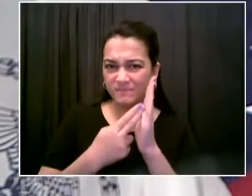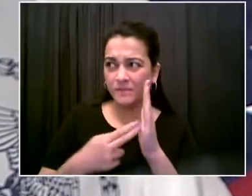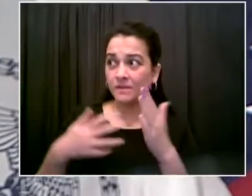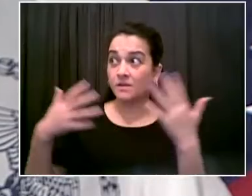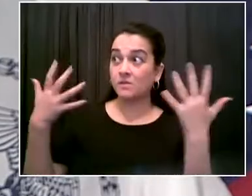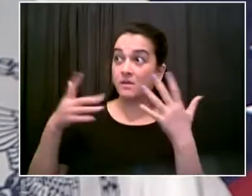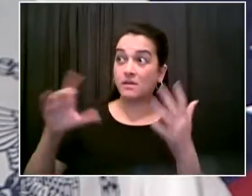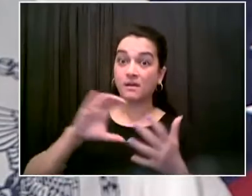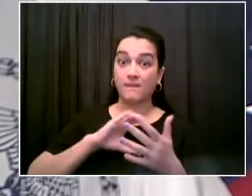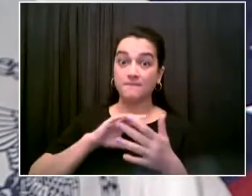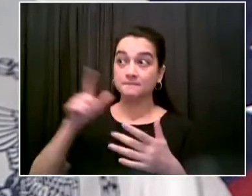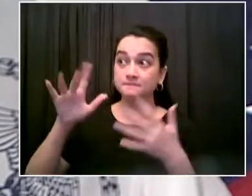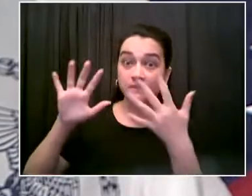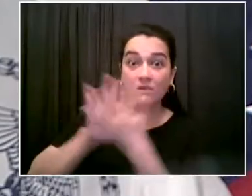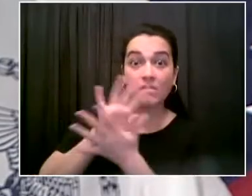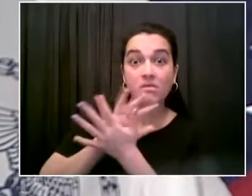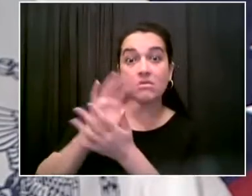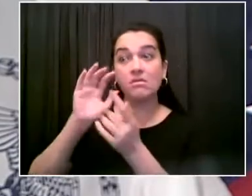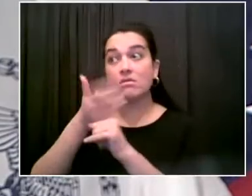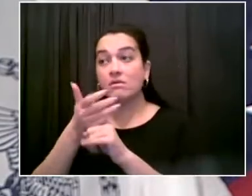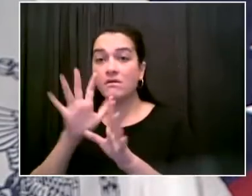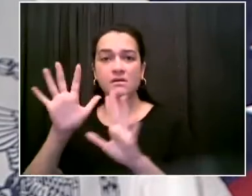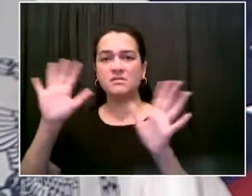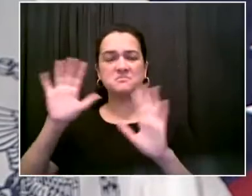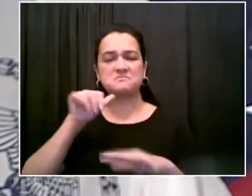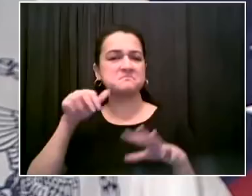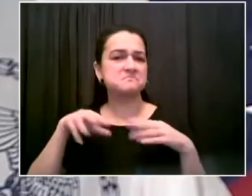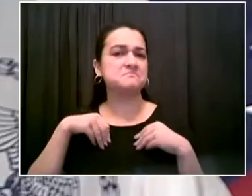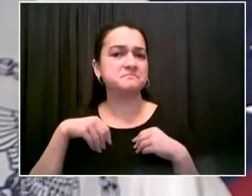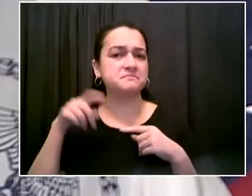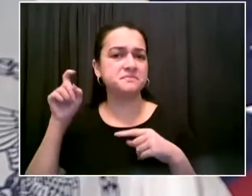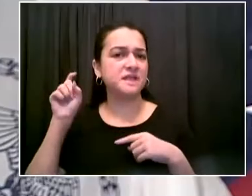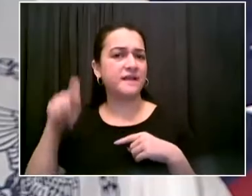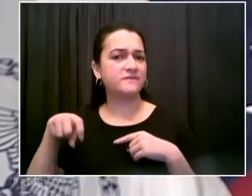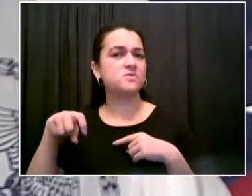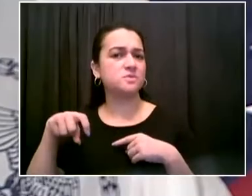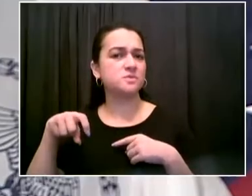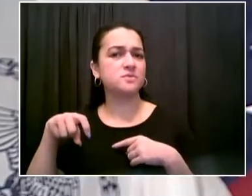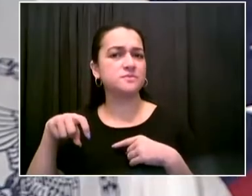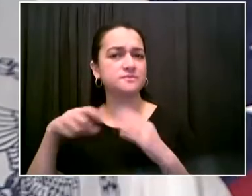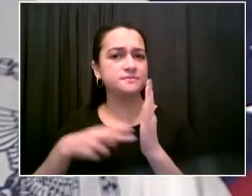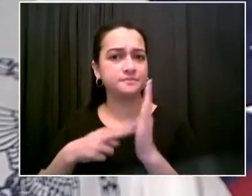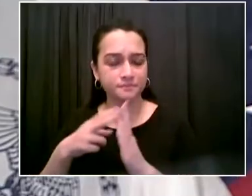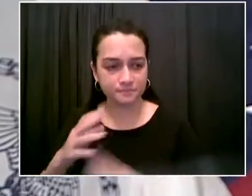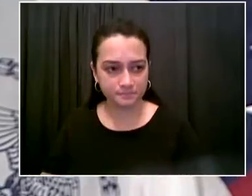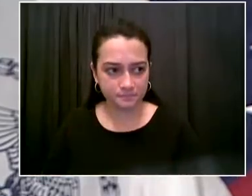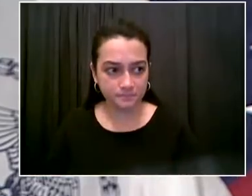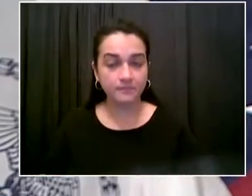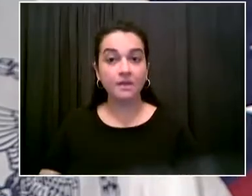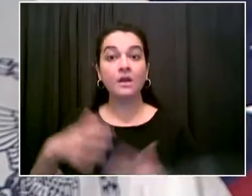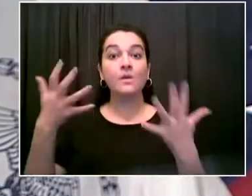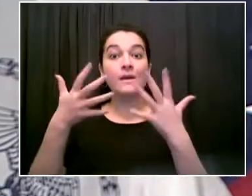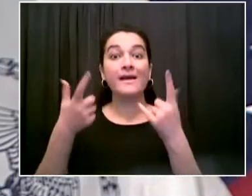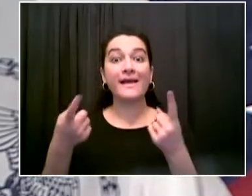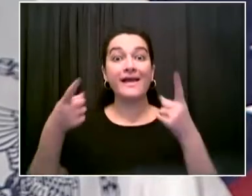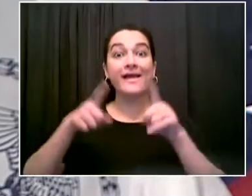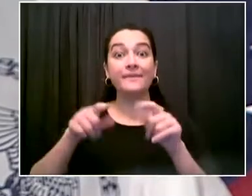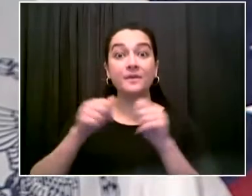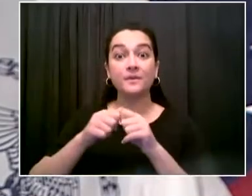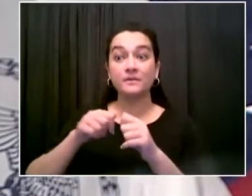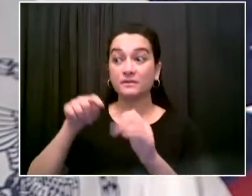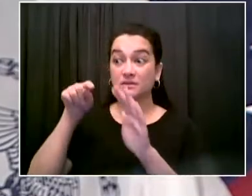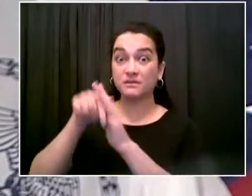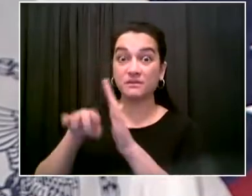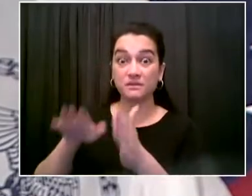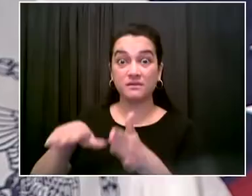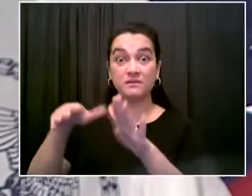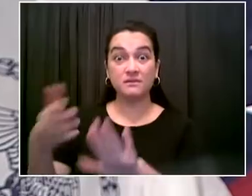THAT IT IS AN